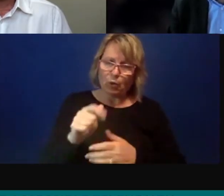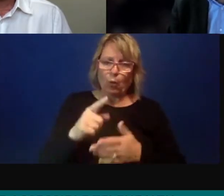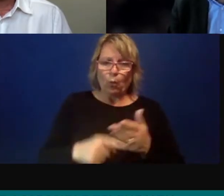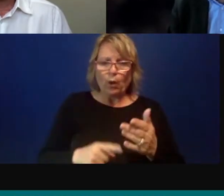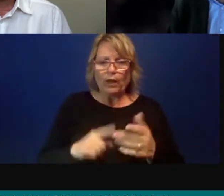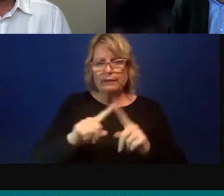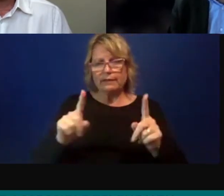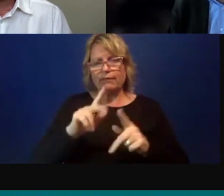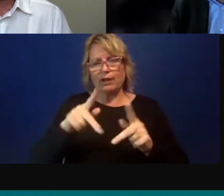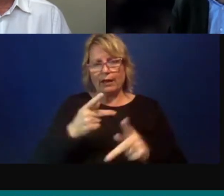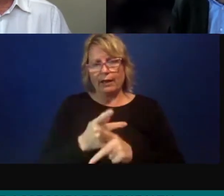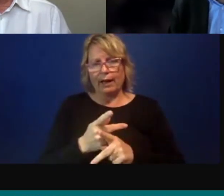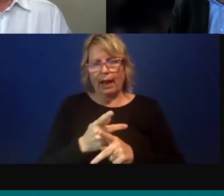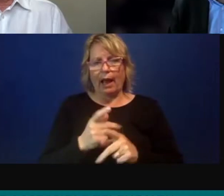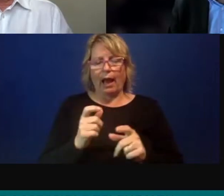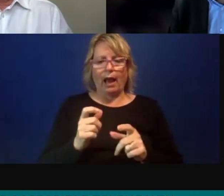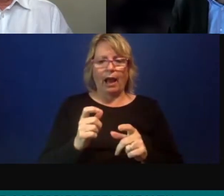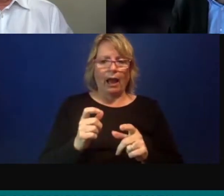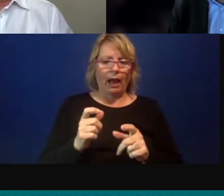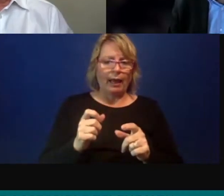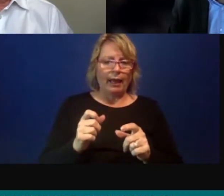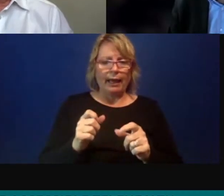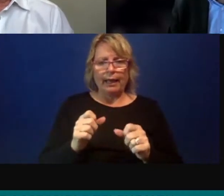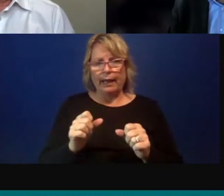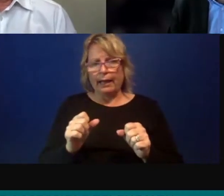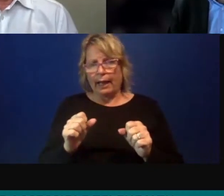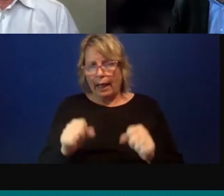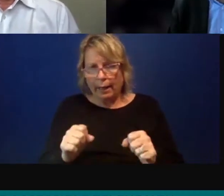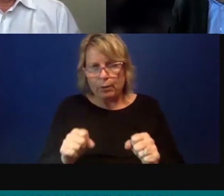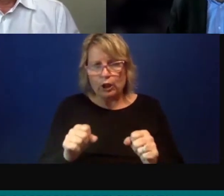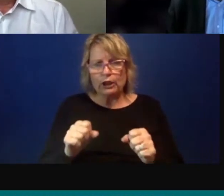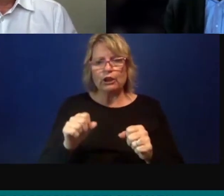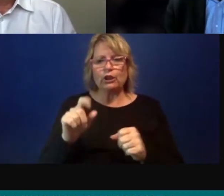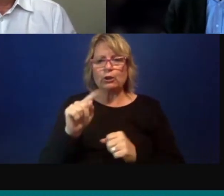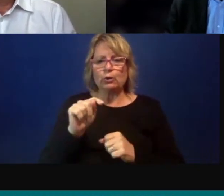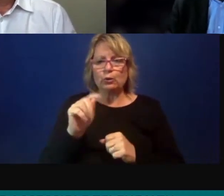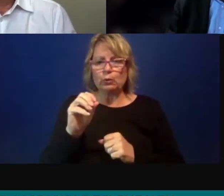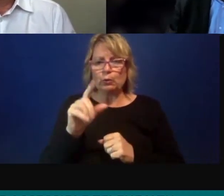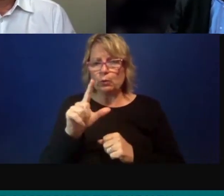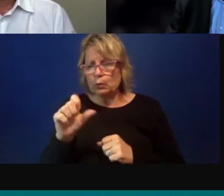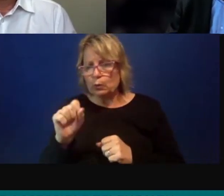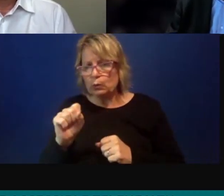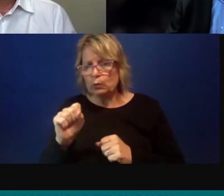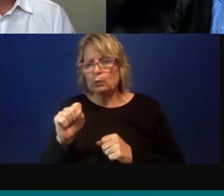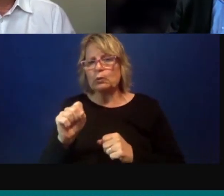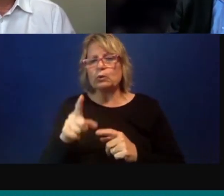compensating or enabling tools or capabilities that you wanna bring to that individual.